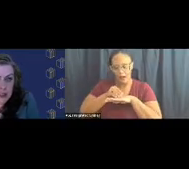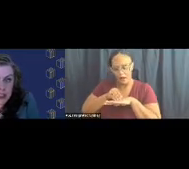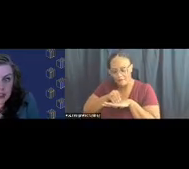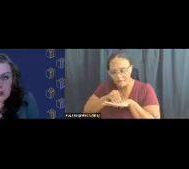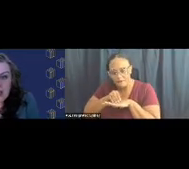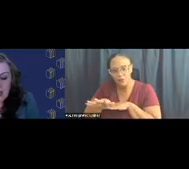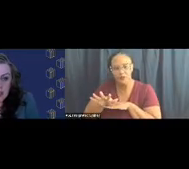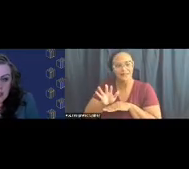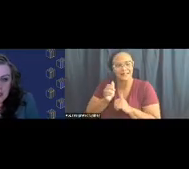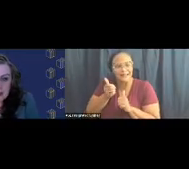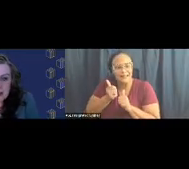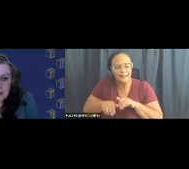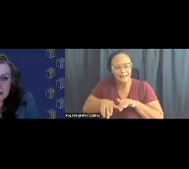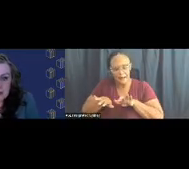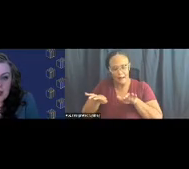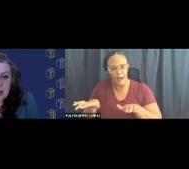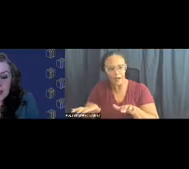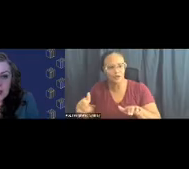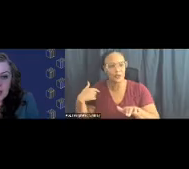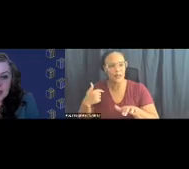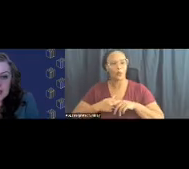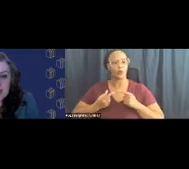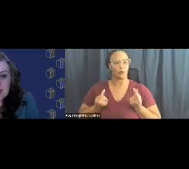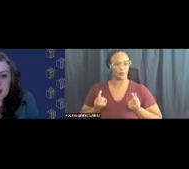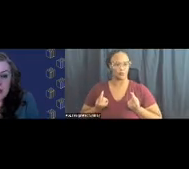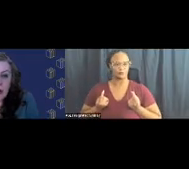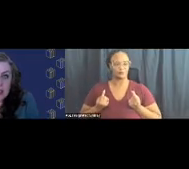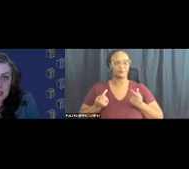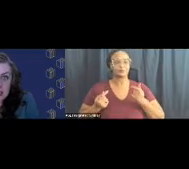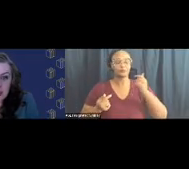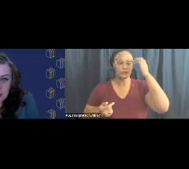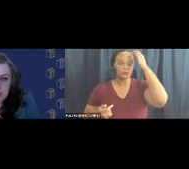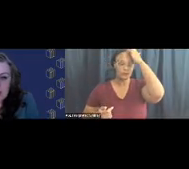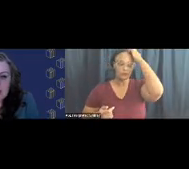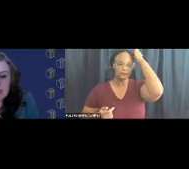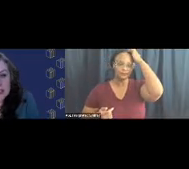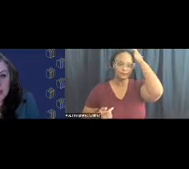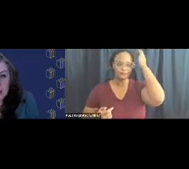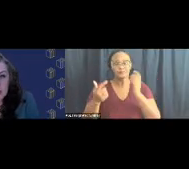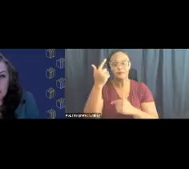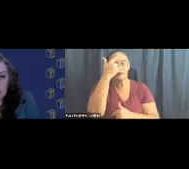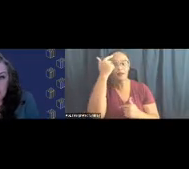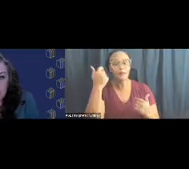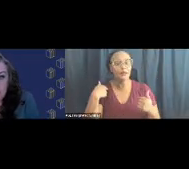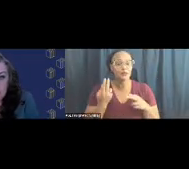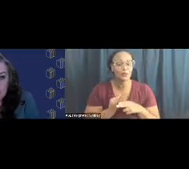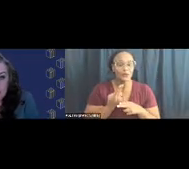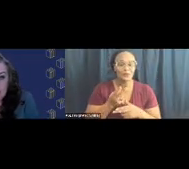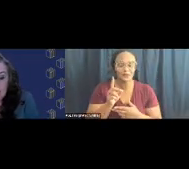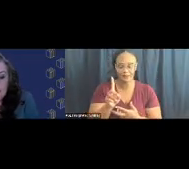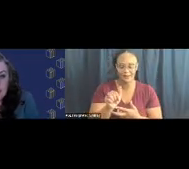our division undertakes. Because it is through our datadriven continuous improvement approach